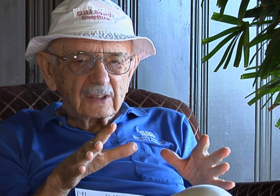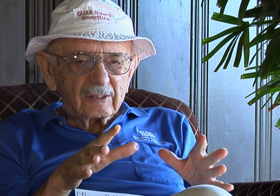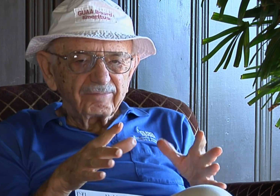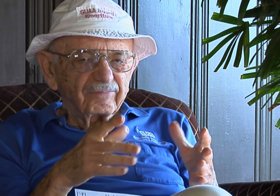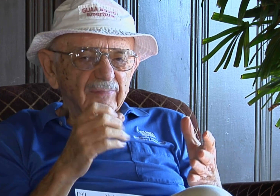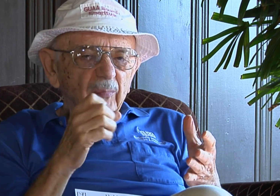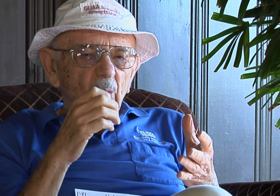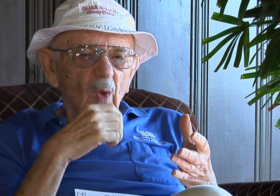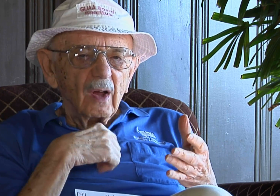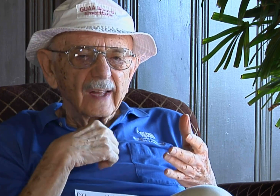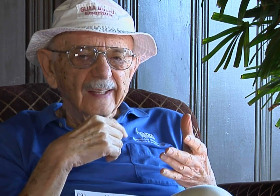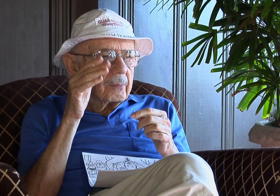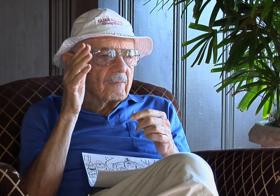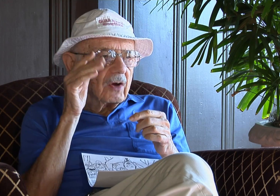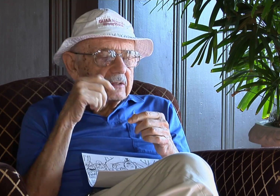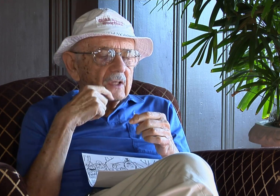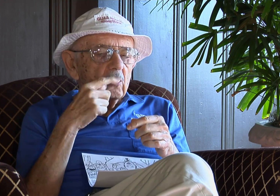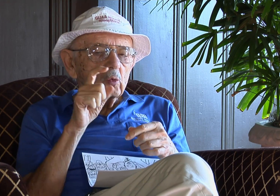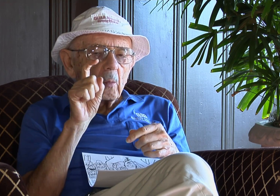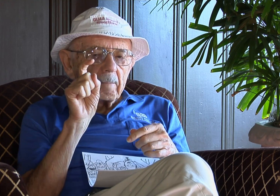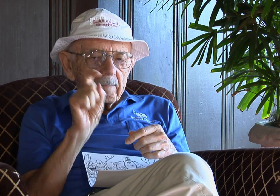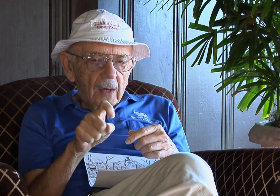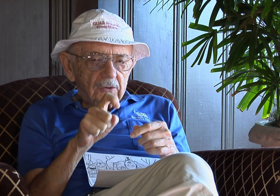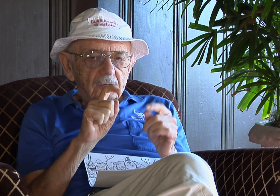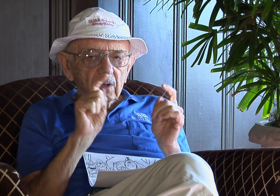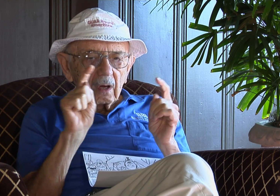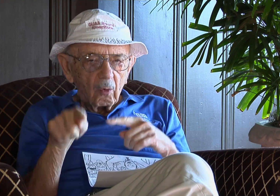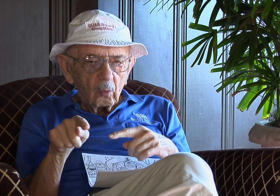So my father said, "You must go!"